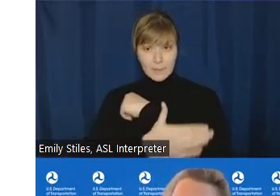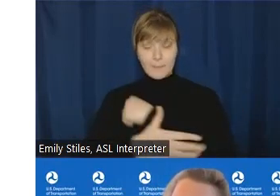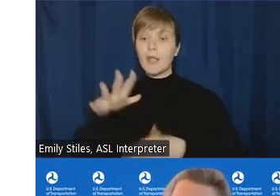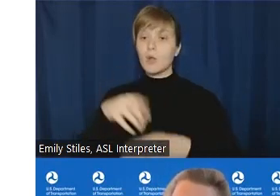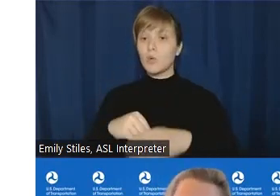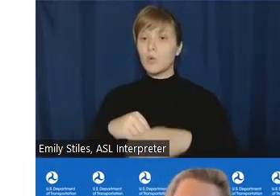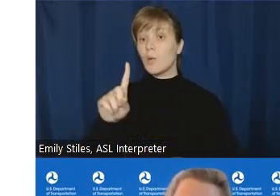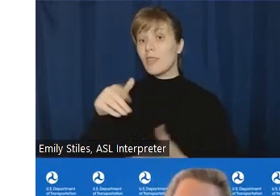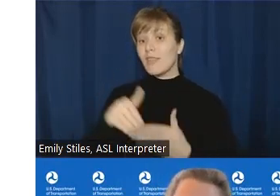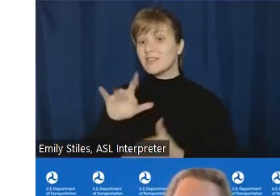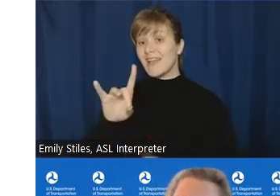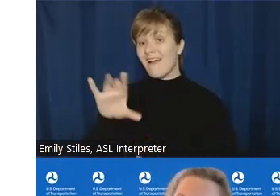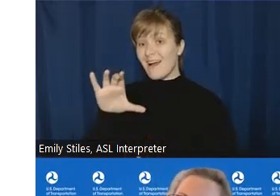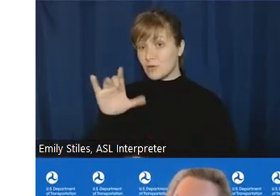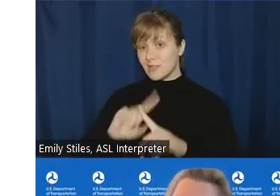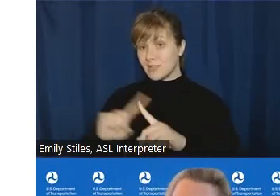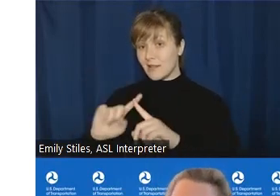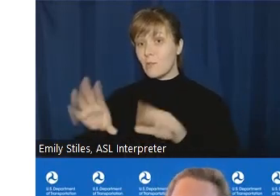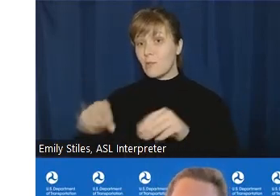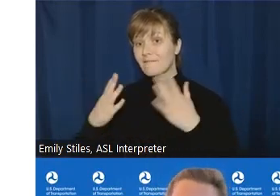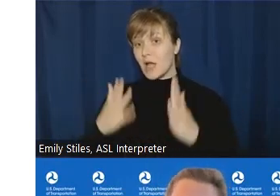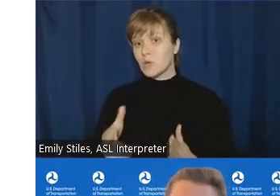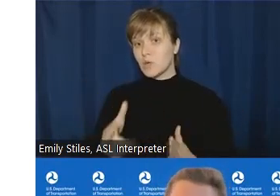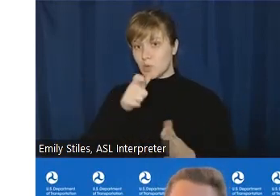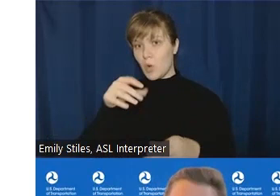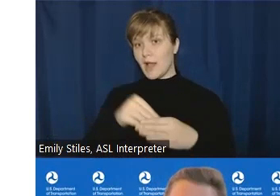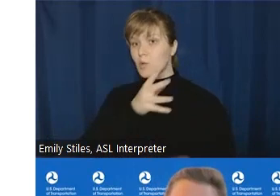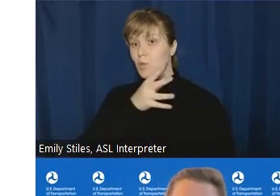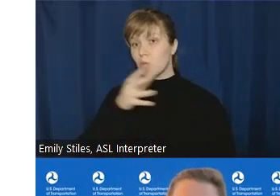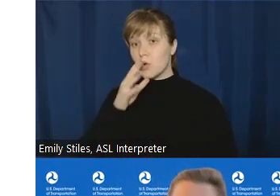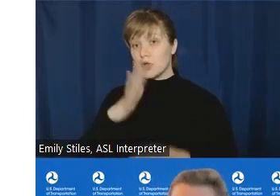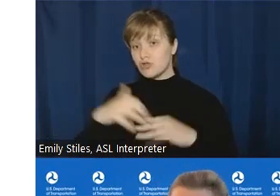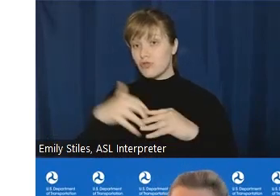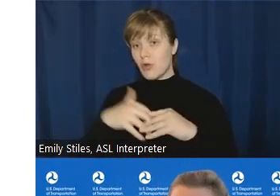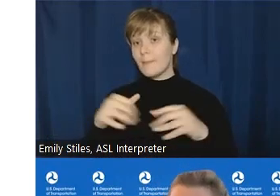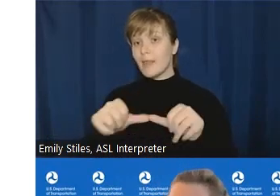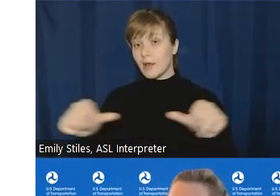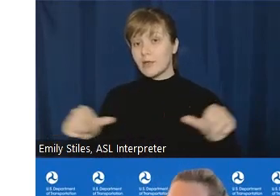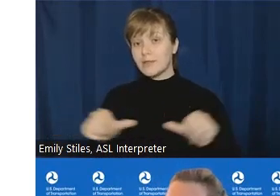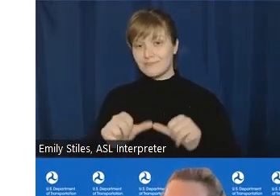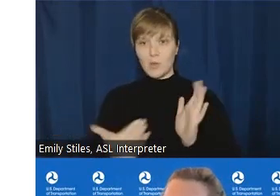of those providers who are in rural and tribal areas. So again, I look forward to showing you the